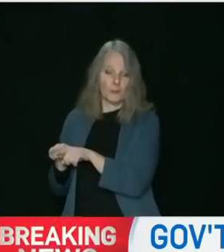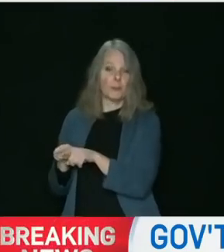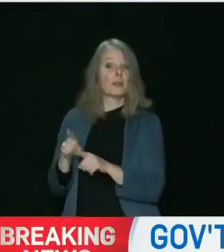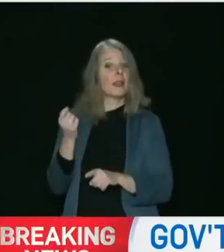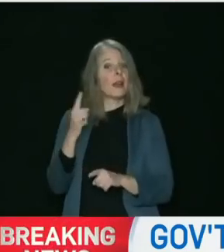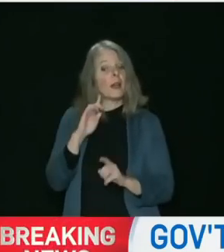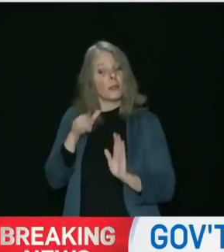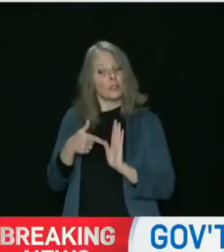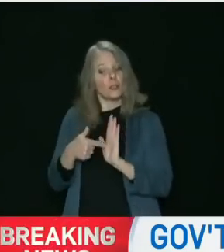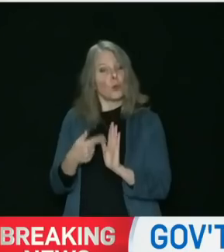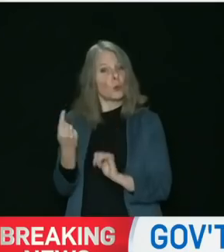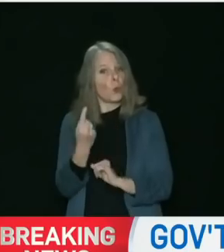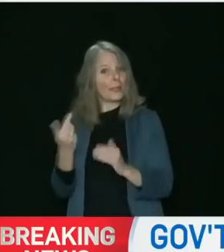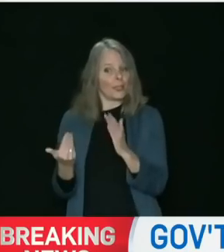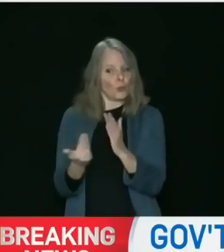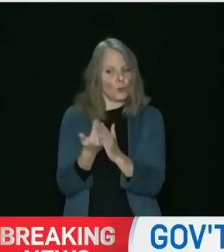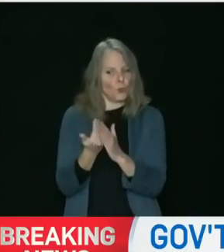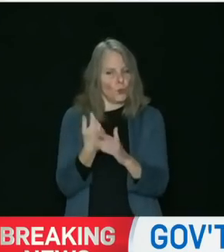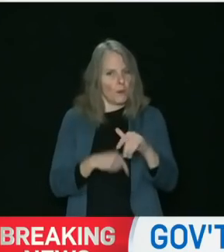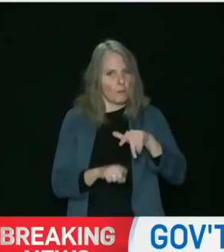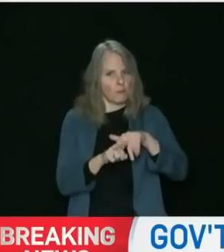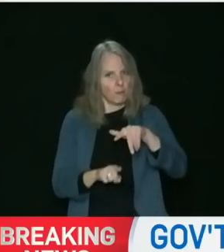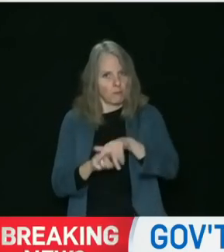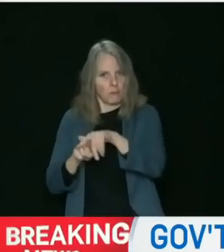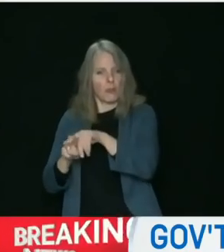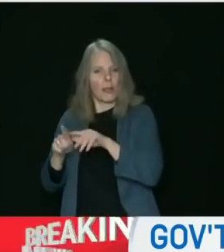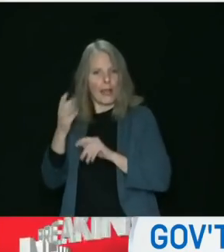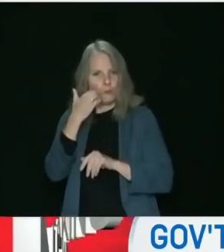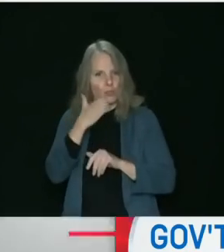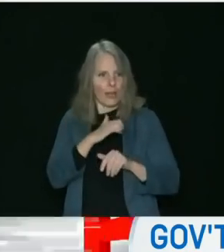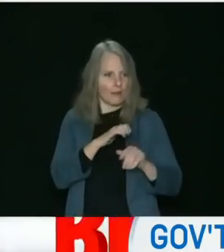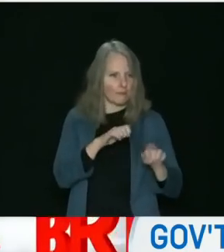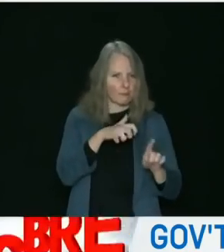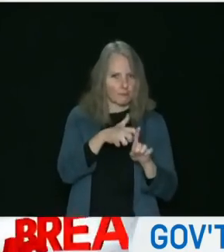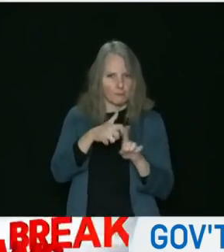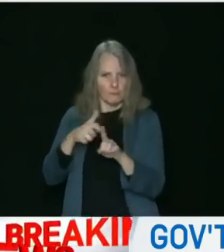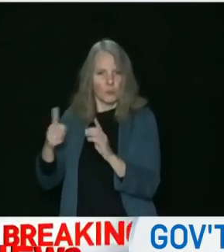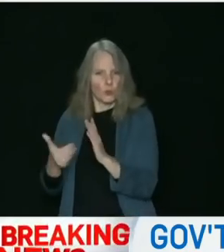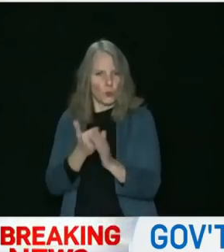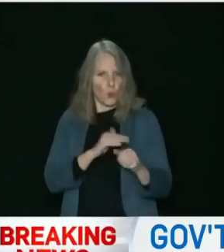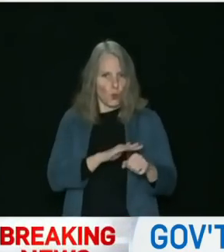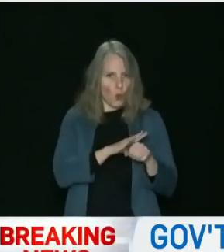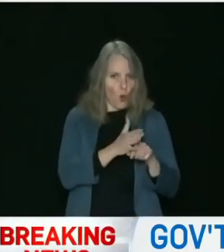HAPPEN.